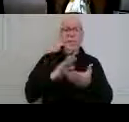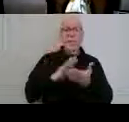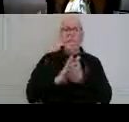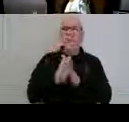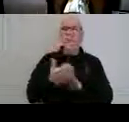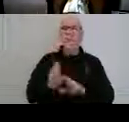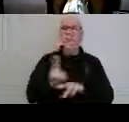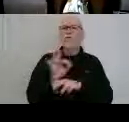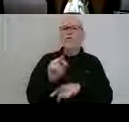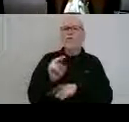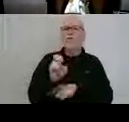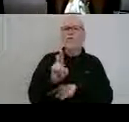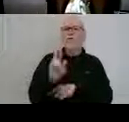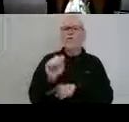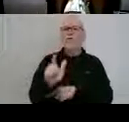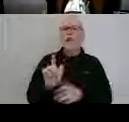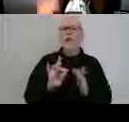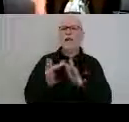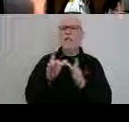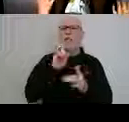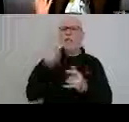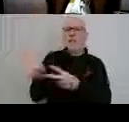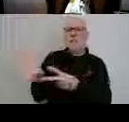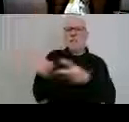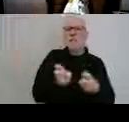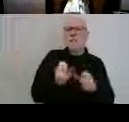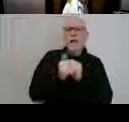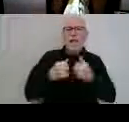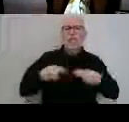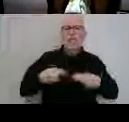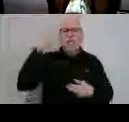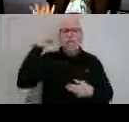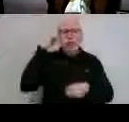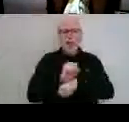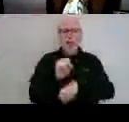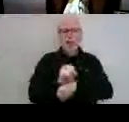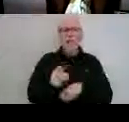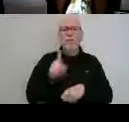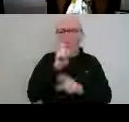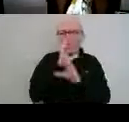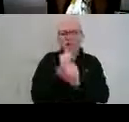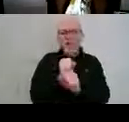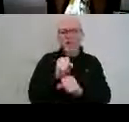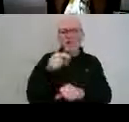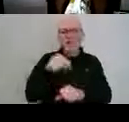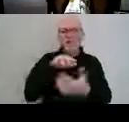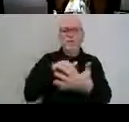of neural networks, which mimic essentially how the human brain works. And it's a really fascinating area of study